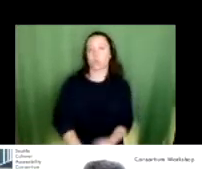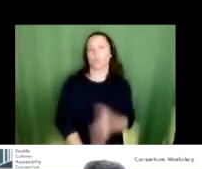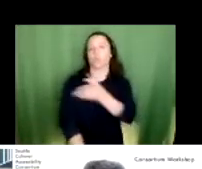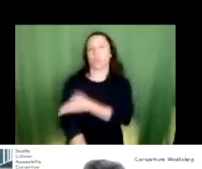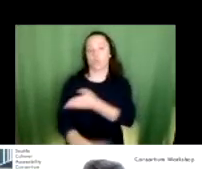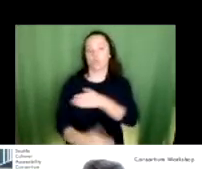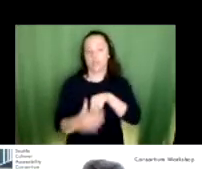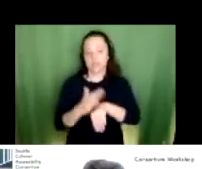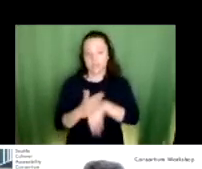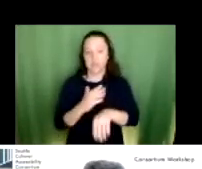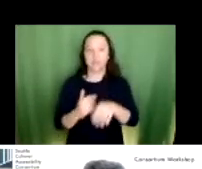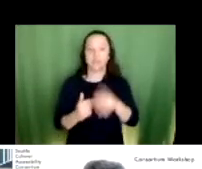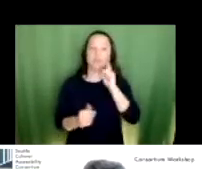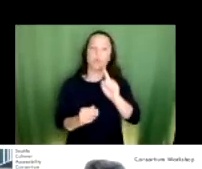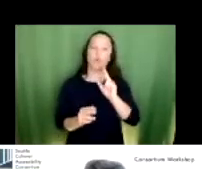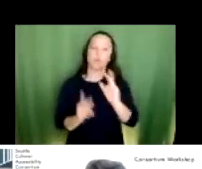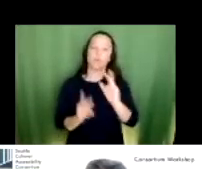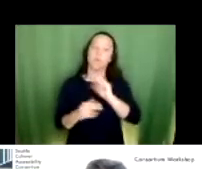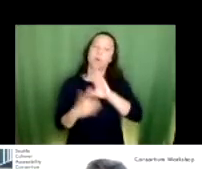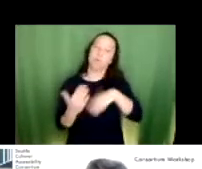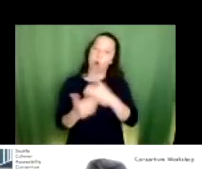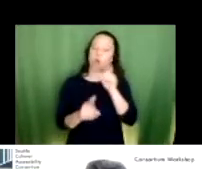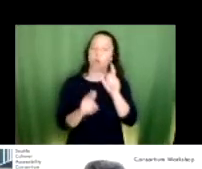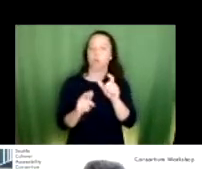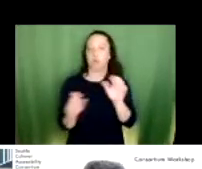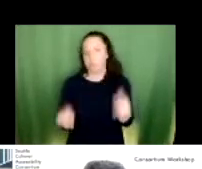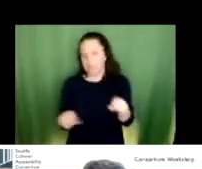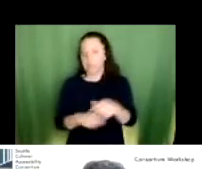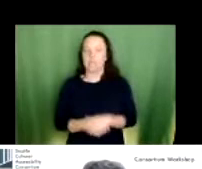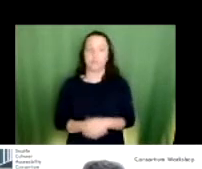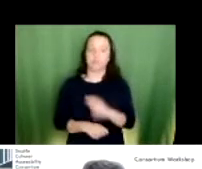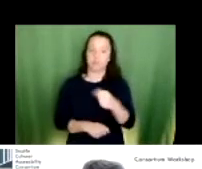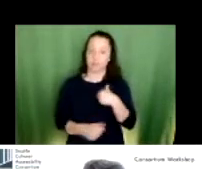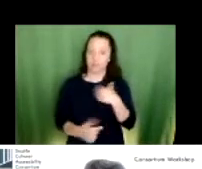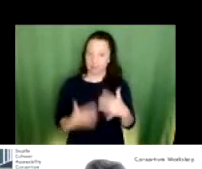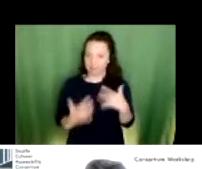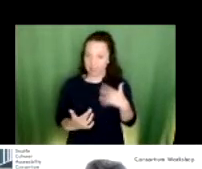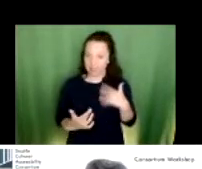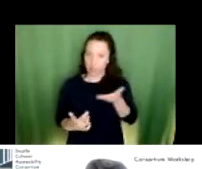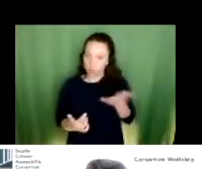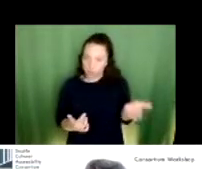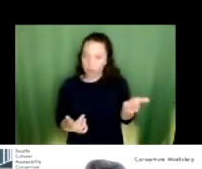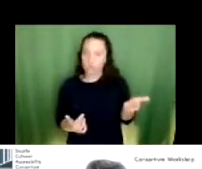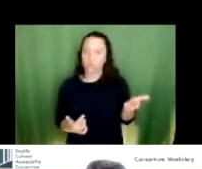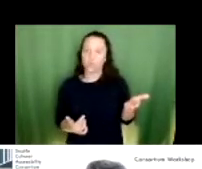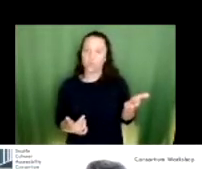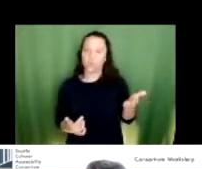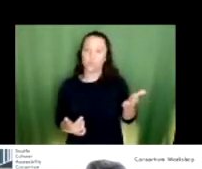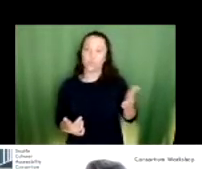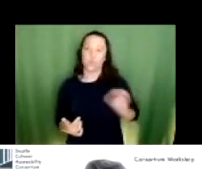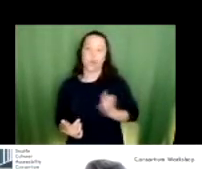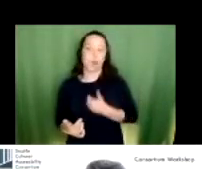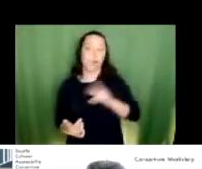of all disabilities, and I am really excited to welcome you to our second workshop of this year.